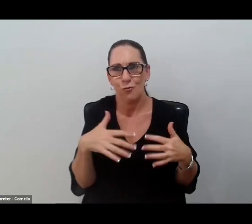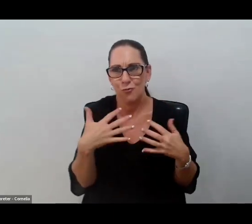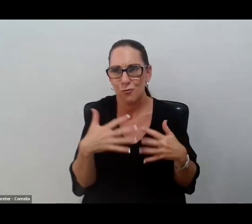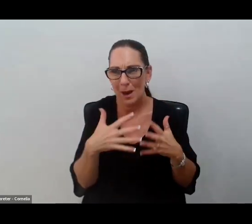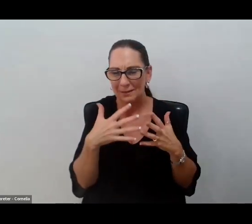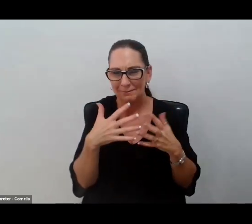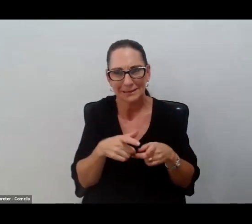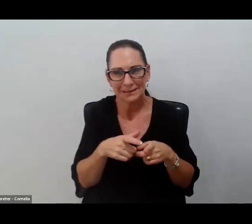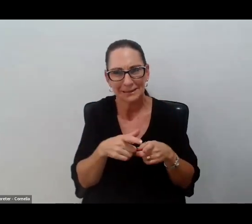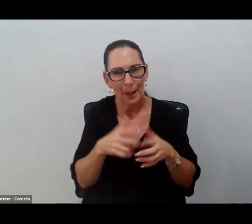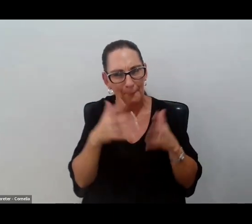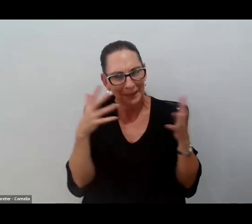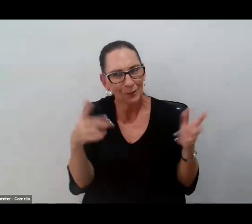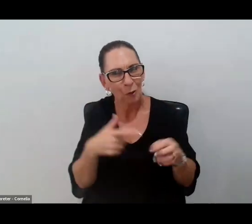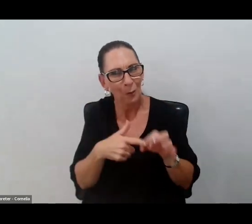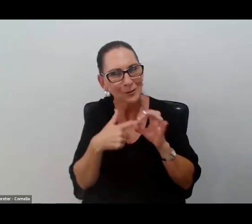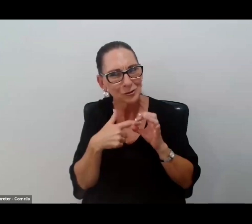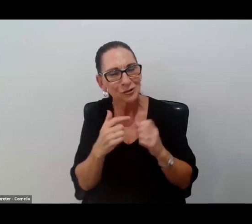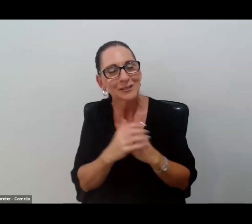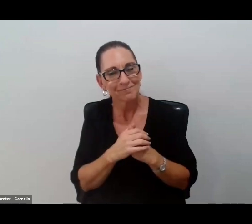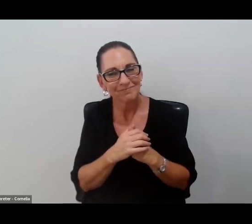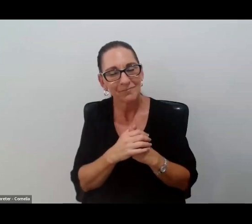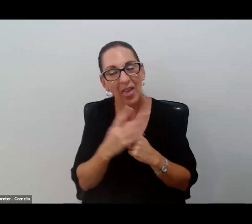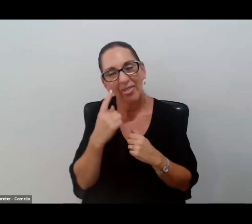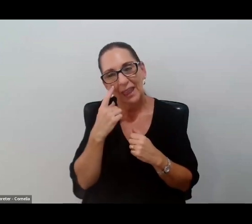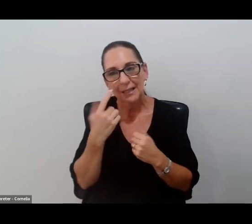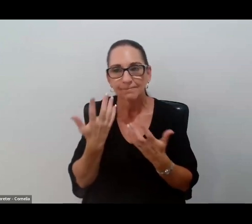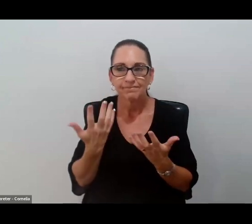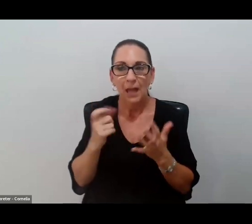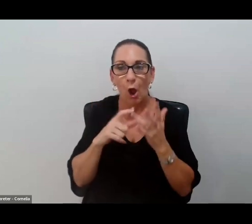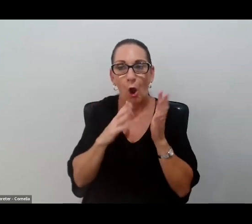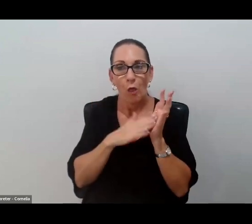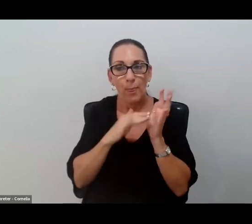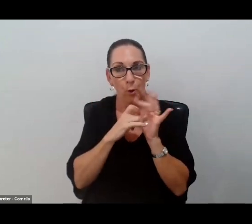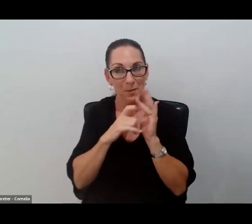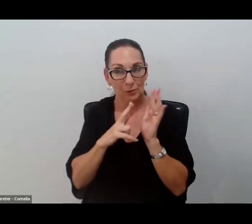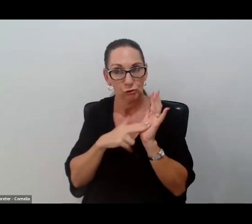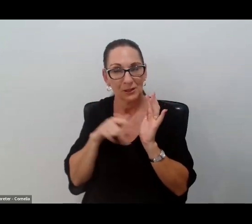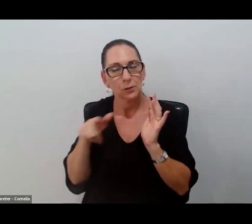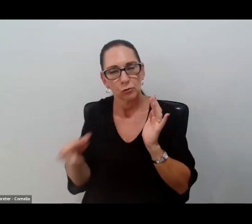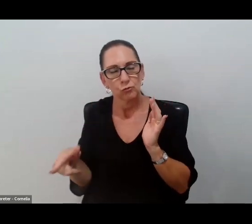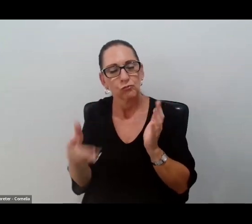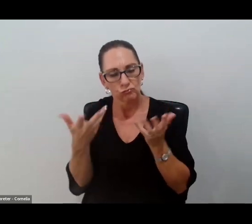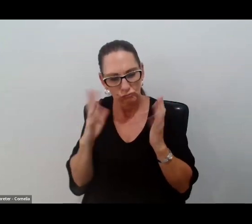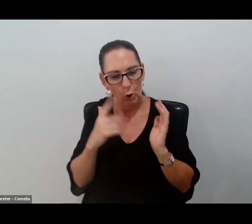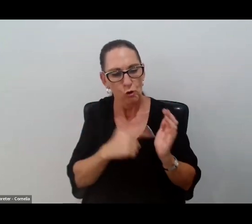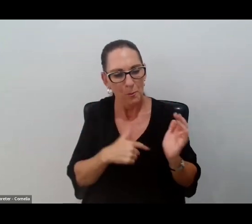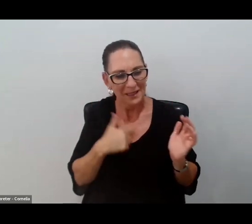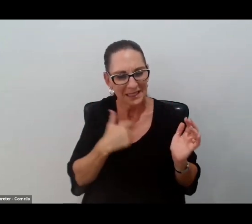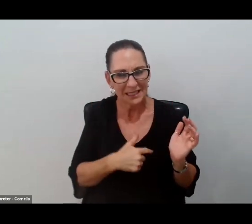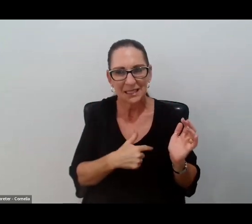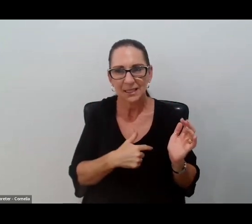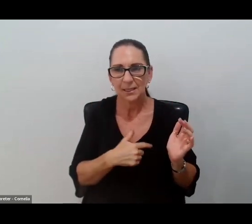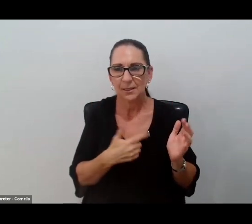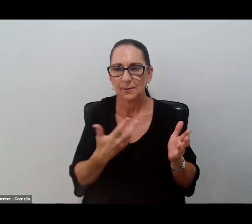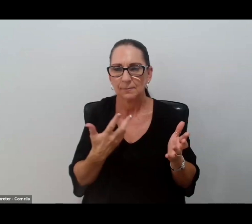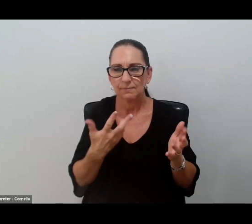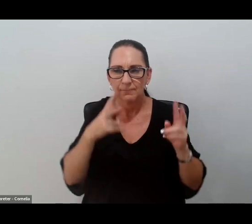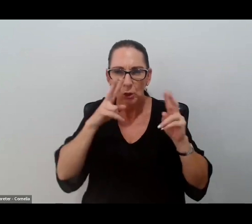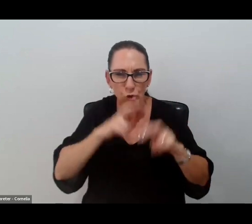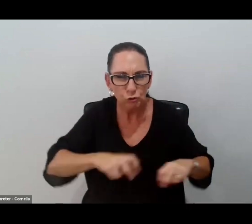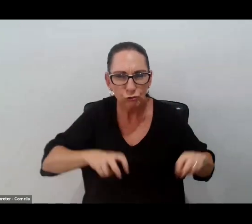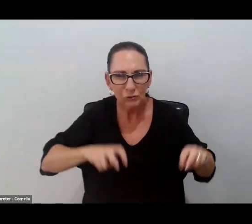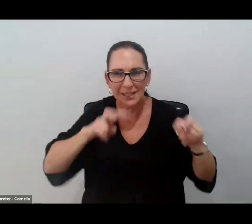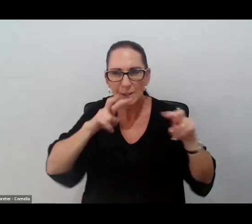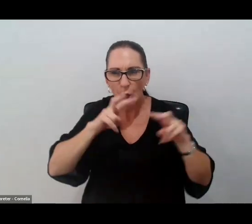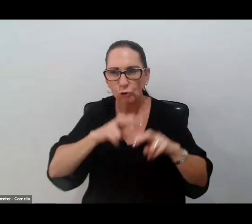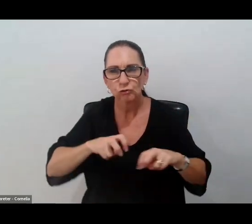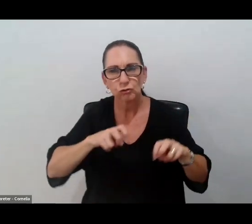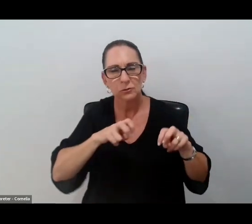I think the Commission is very committed to engaging in research activity and looking at